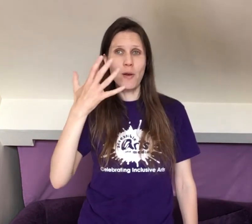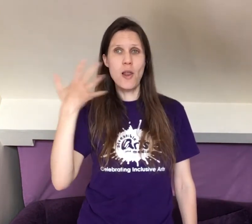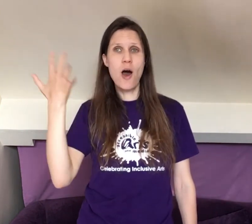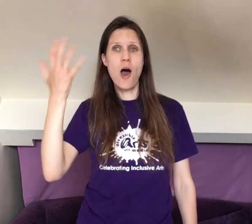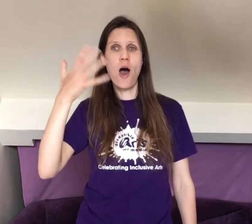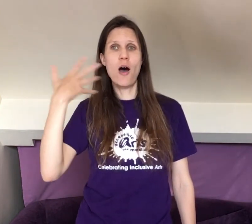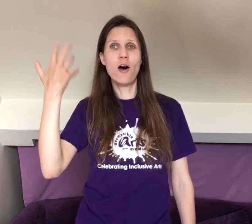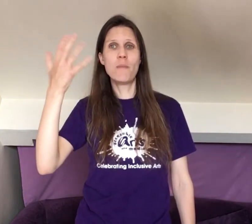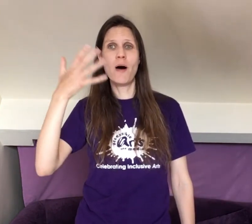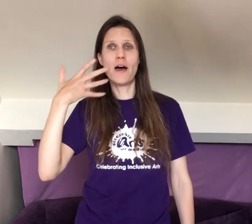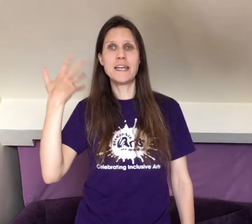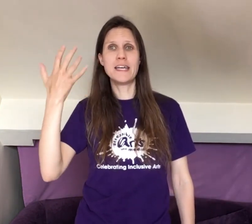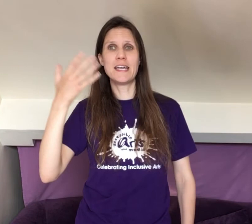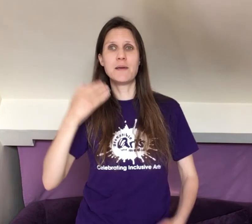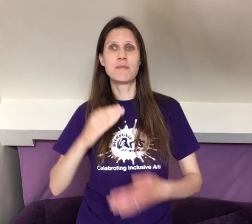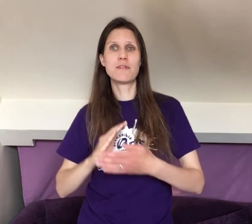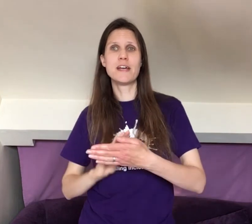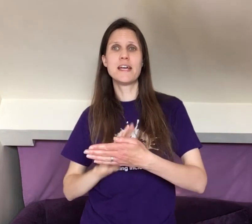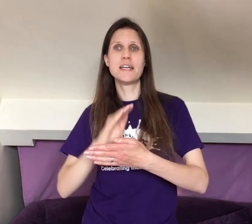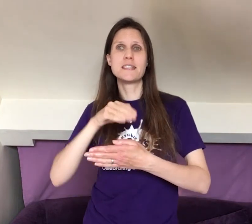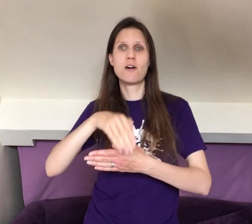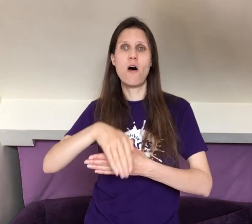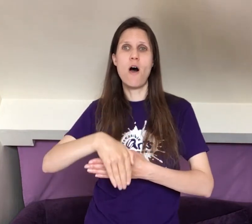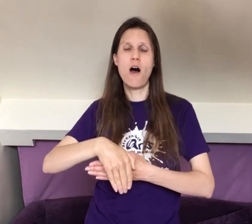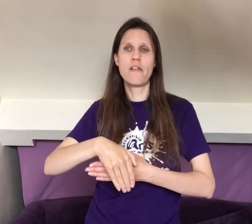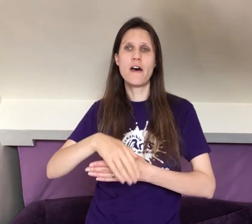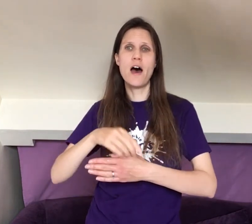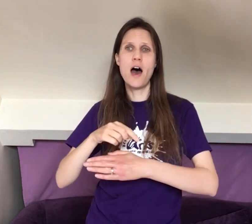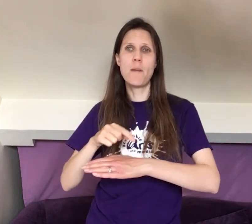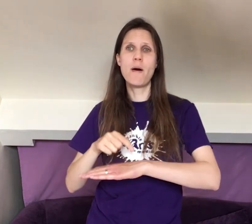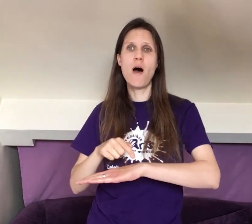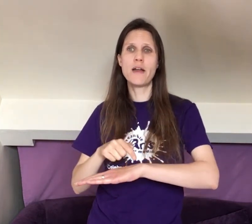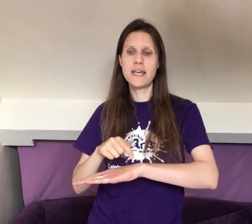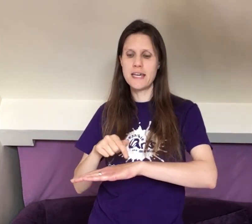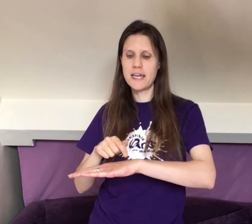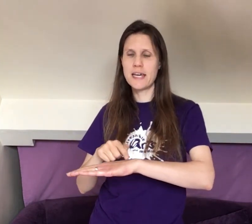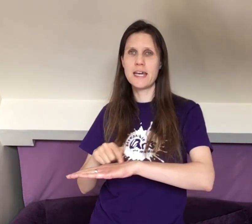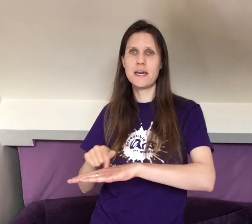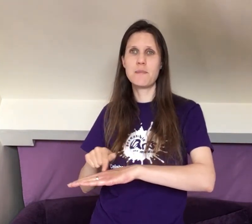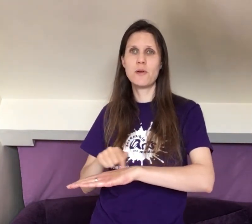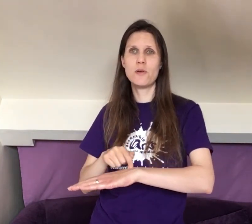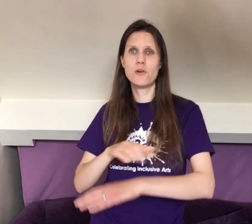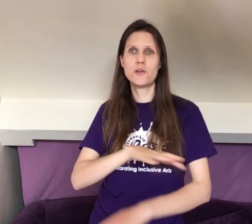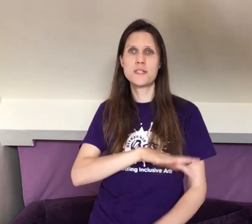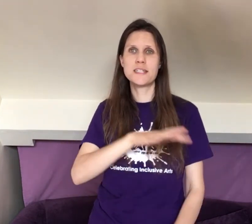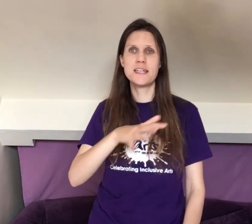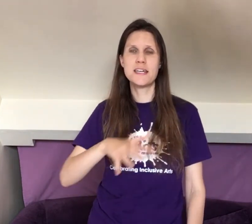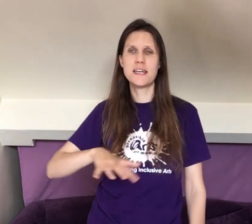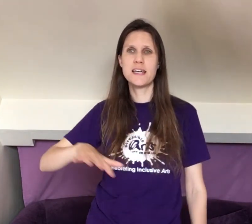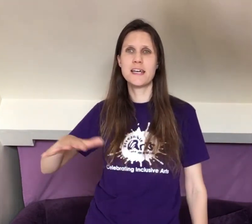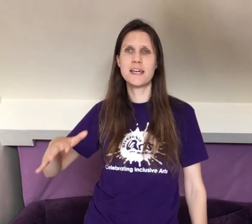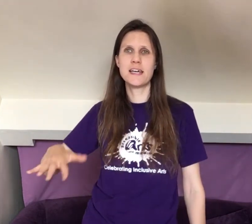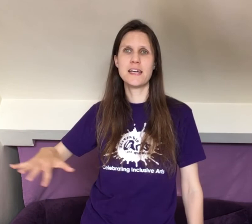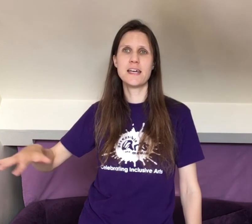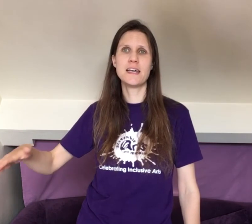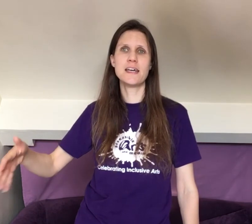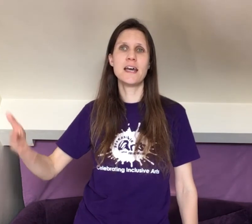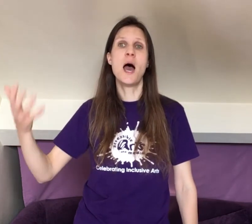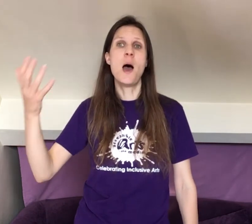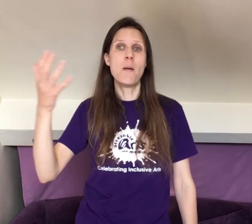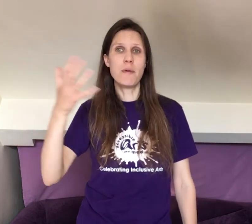blow bonny breeze o’er the bonny blue sea.